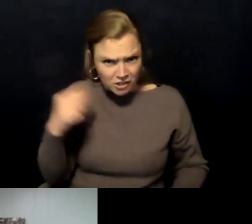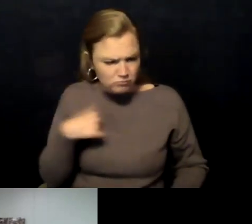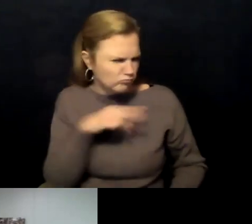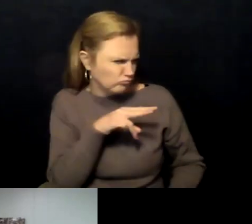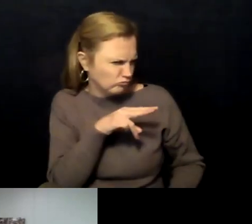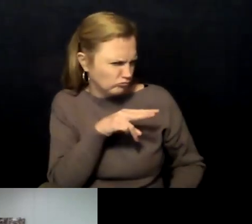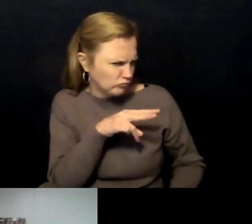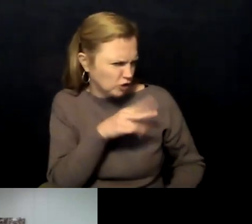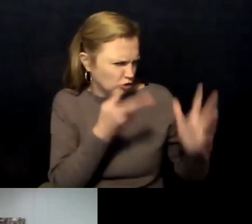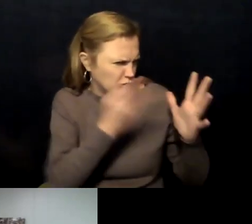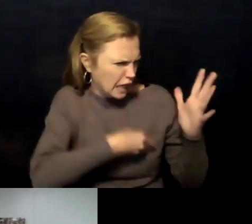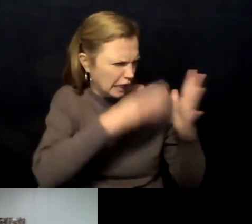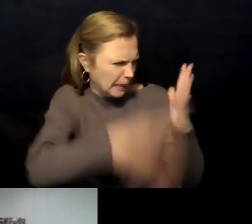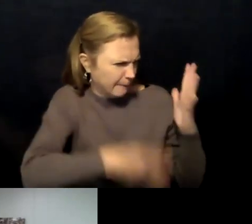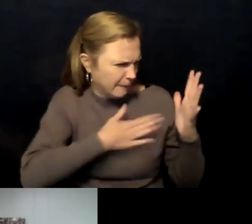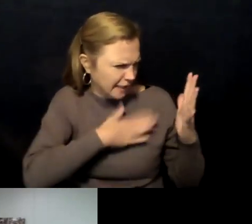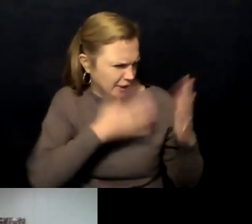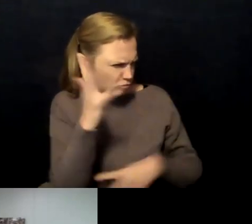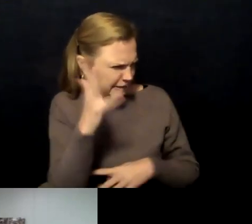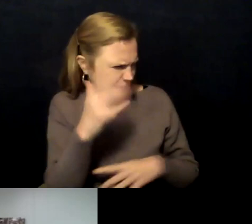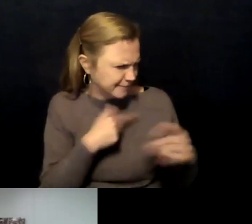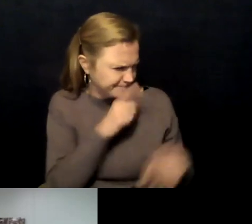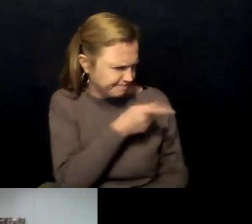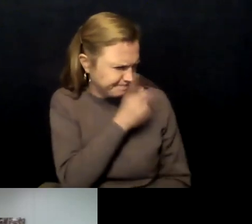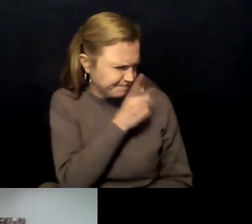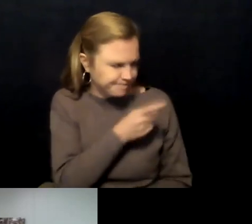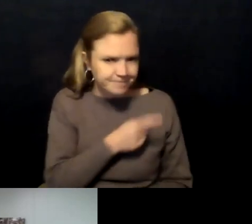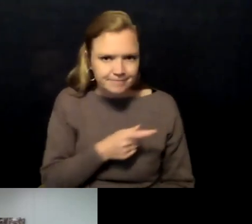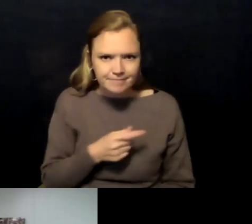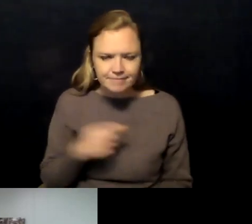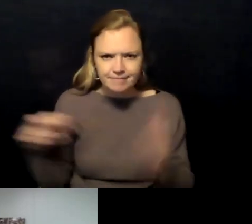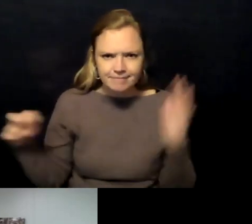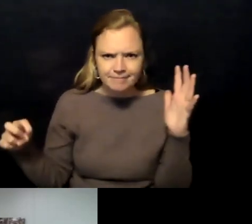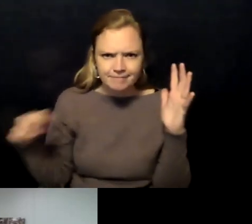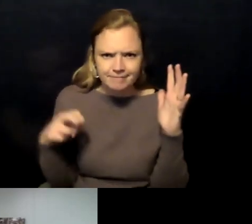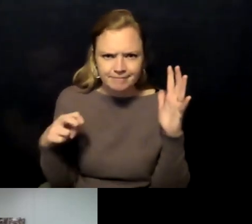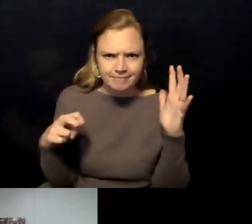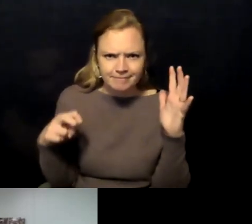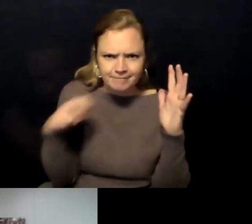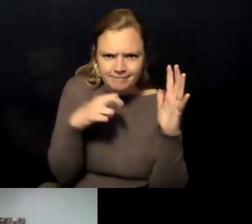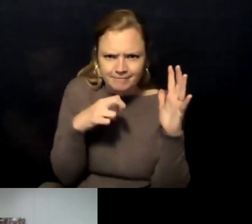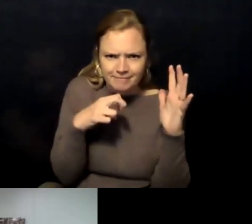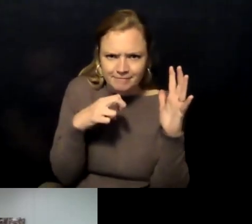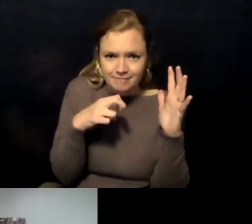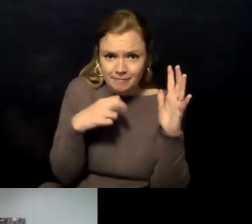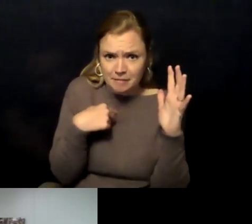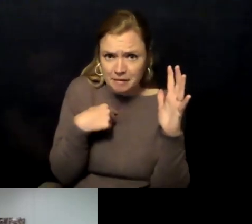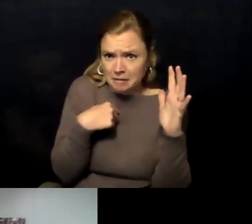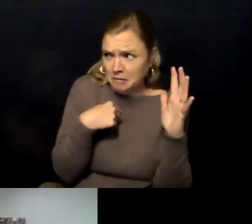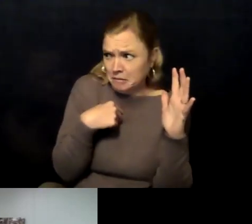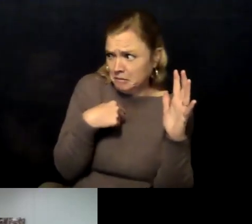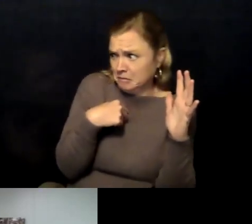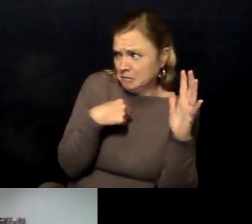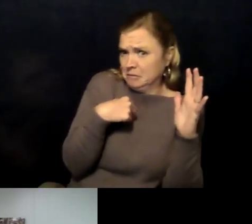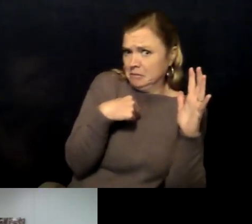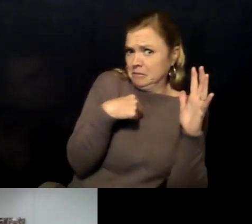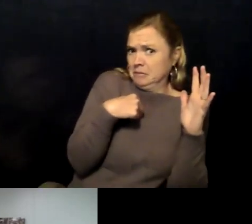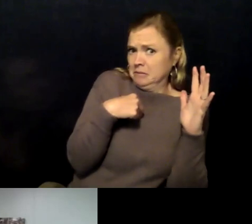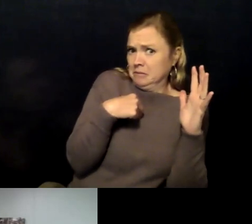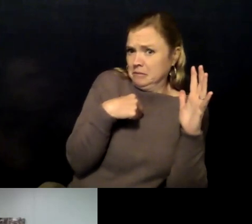But she kept getting closer and closer so I sort of slowed down, and then it got to the point where I was